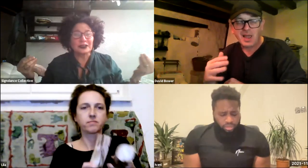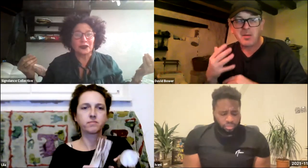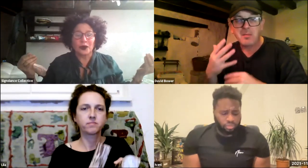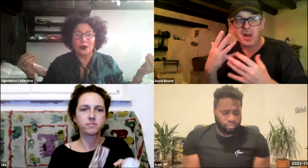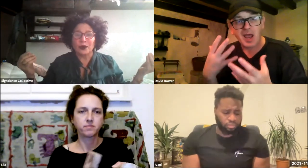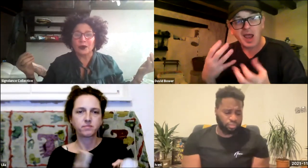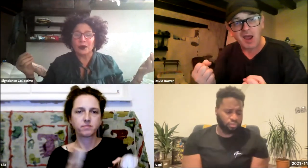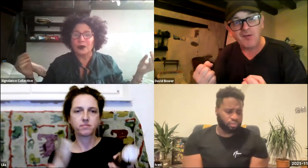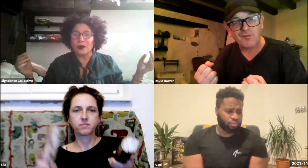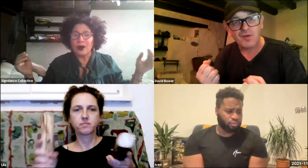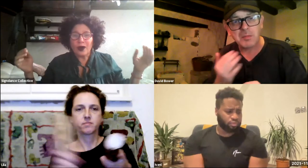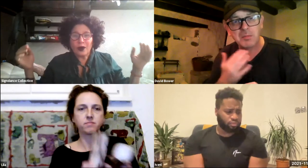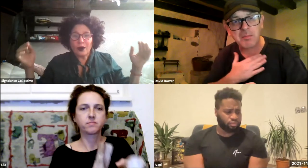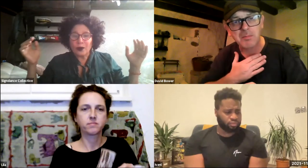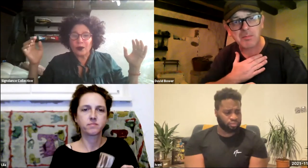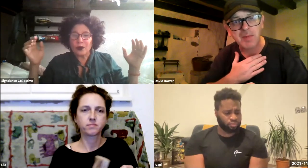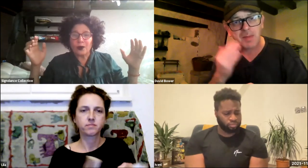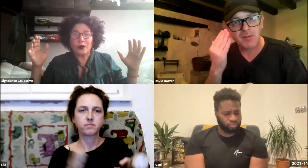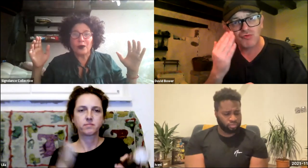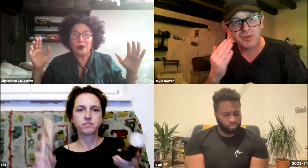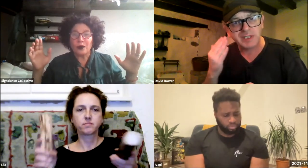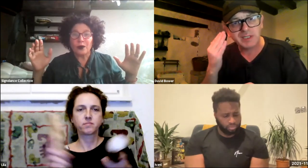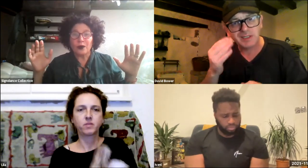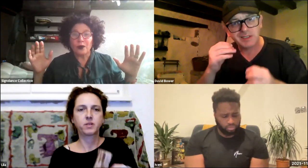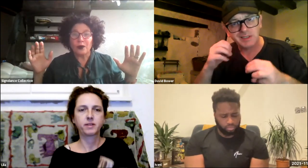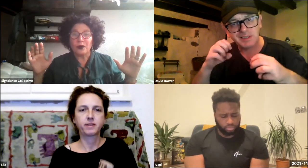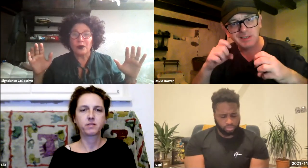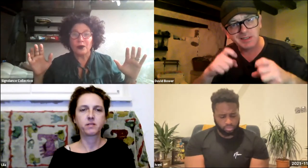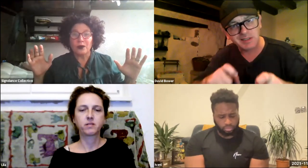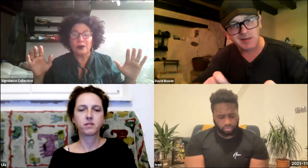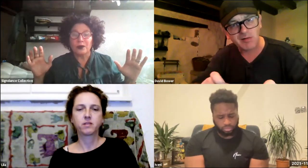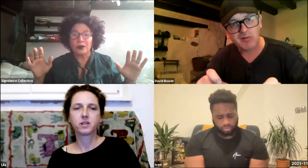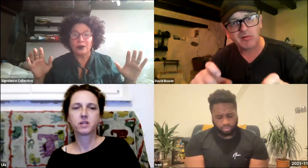Oriente Plus?